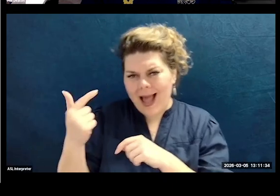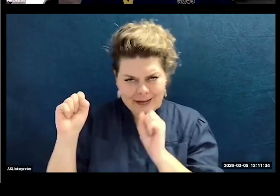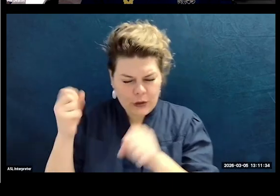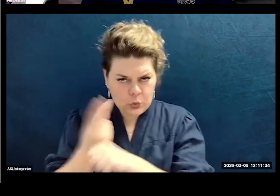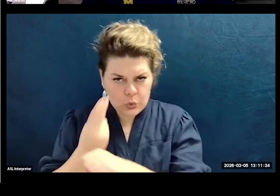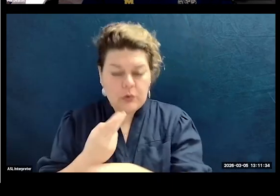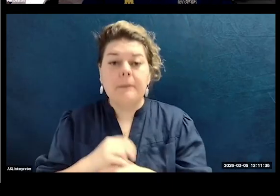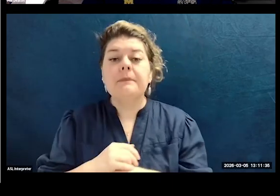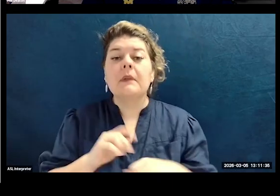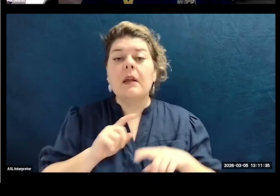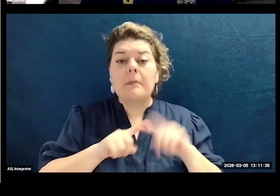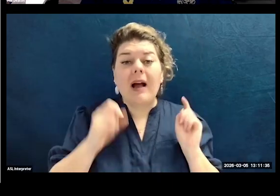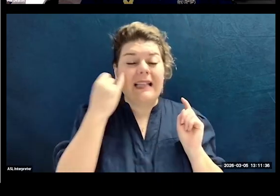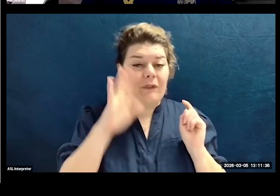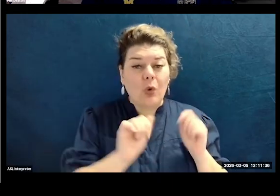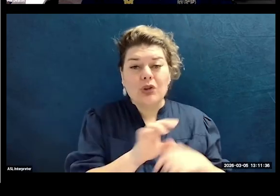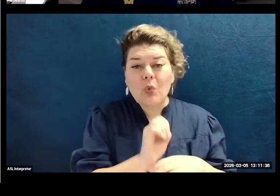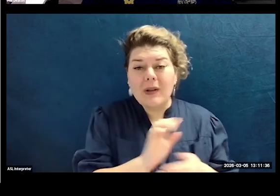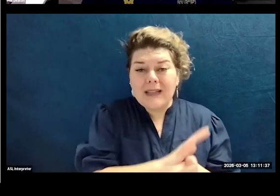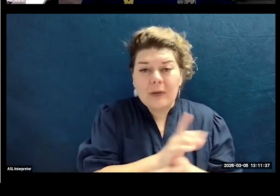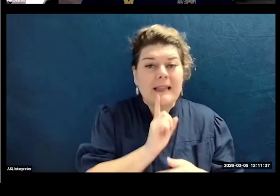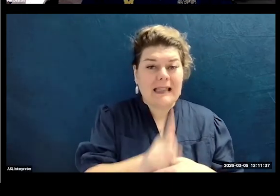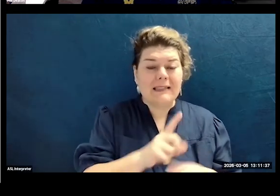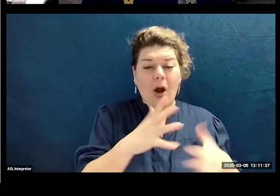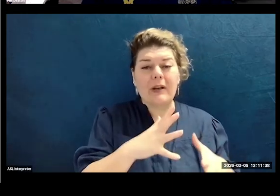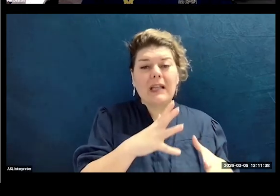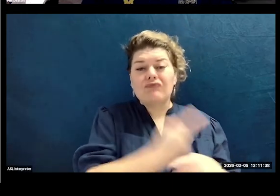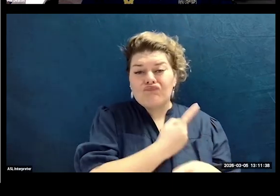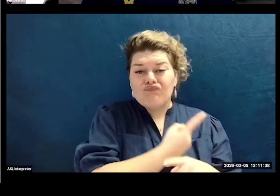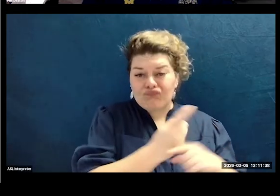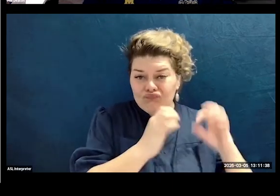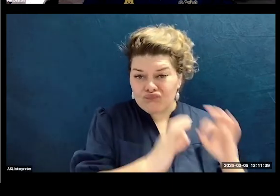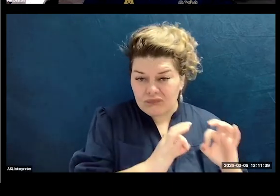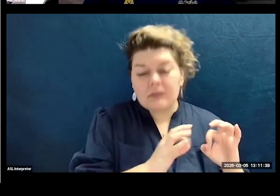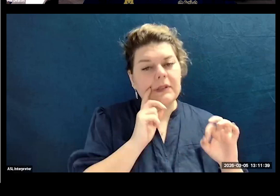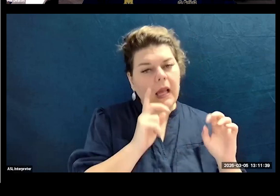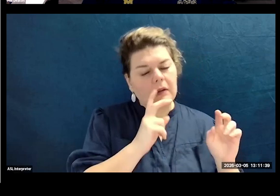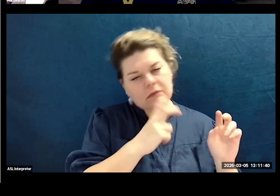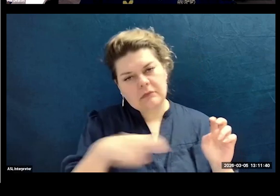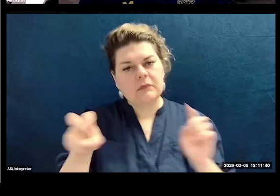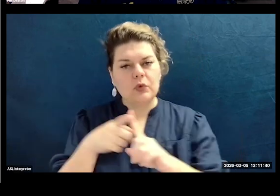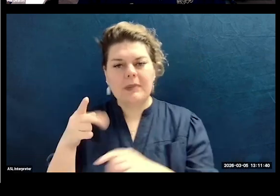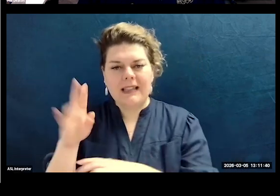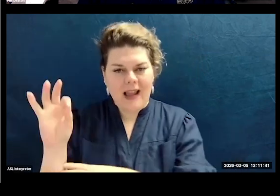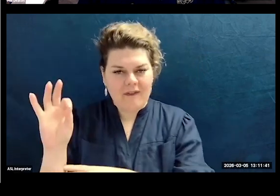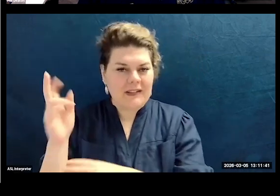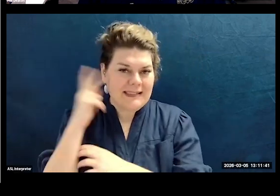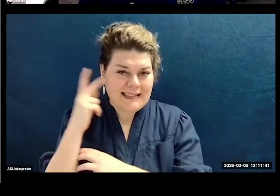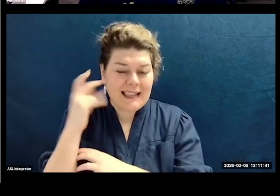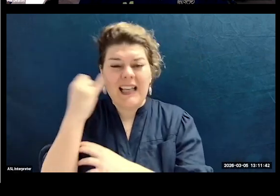is sure to enhance the output before you begin auto-tagging. Before you auto-tag, you should consider whether there are design elements that you need to fix